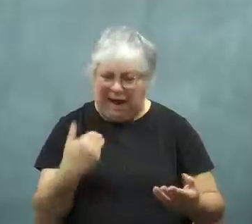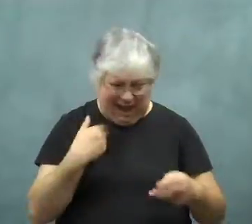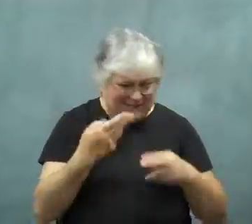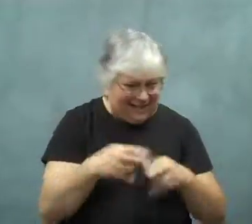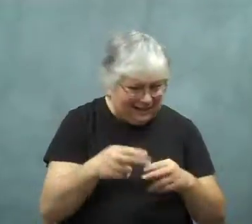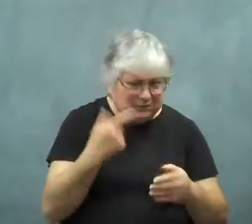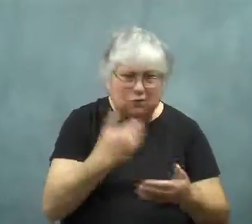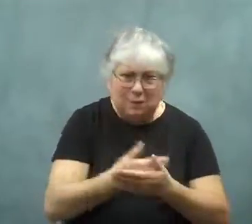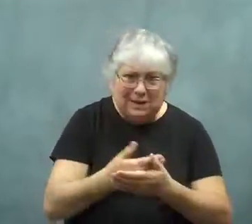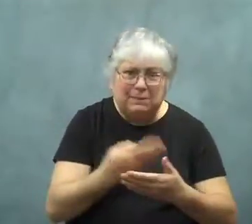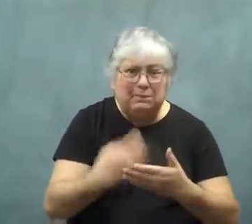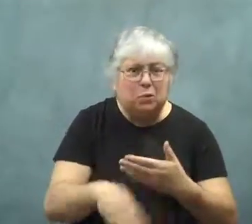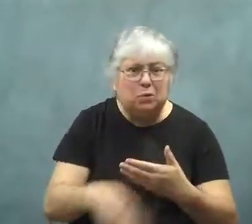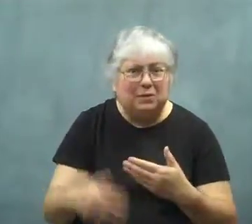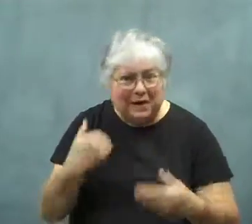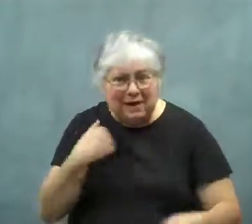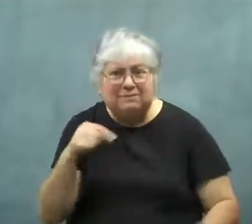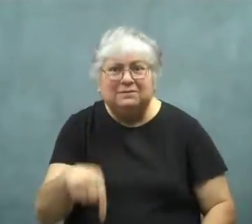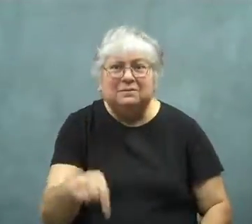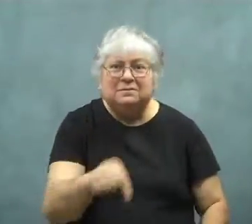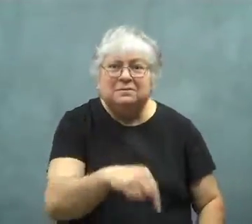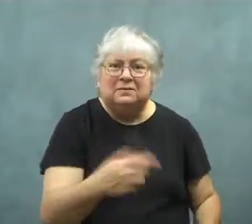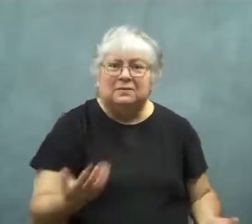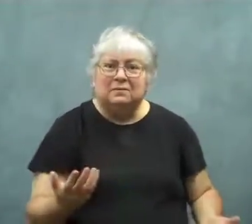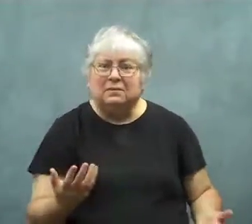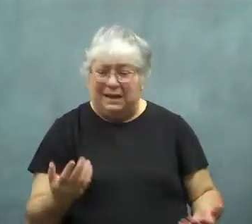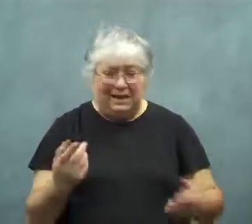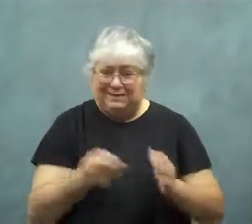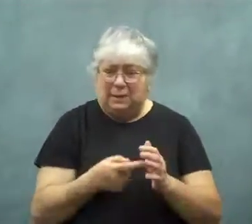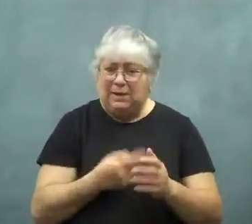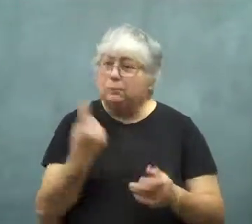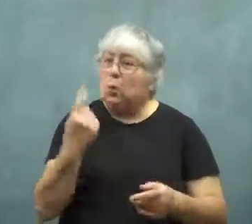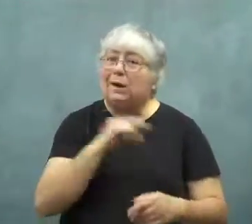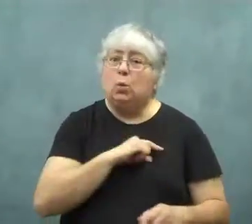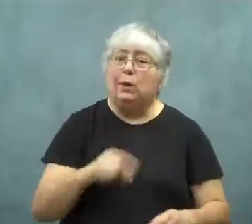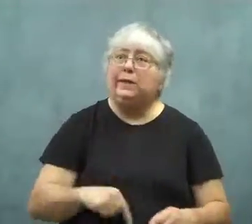There would be eggs for baby bees.